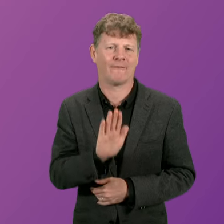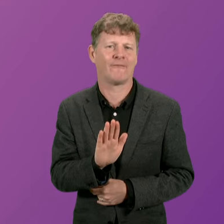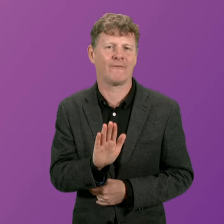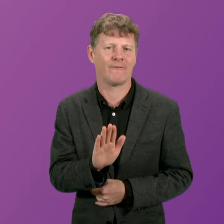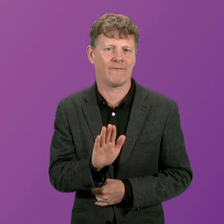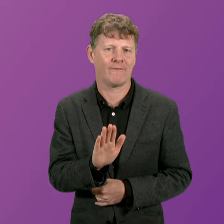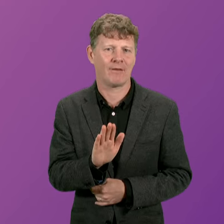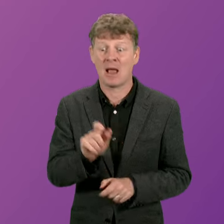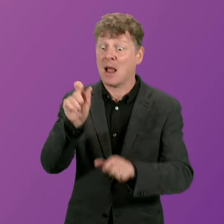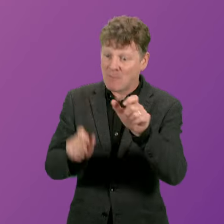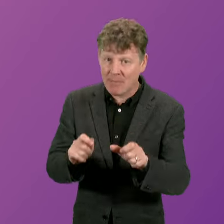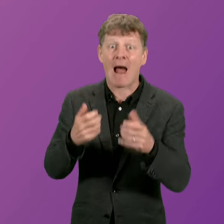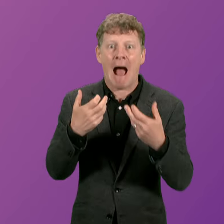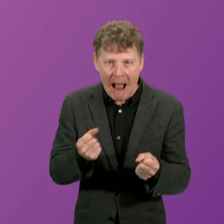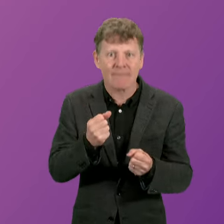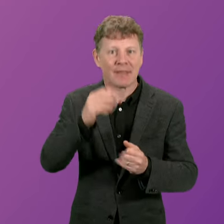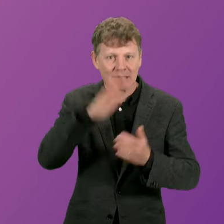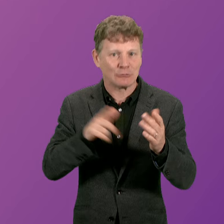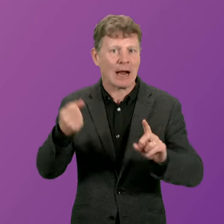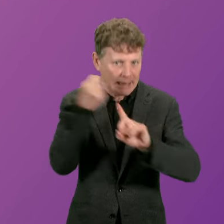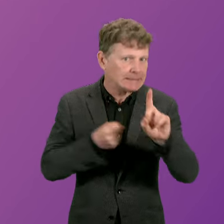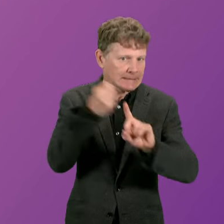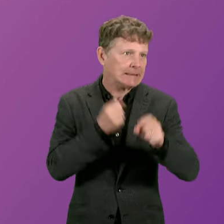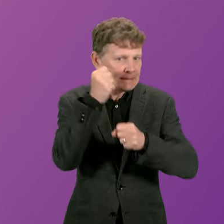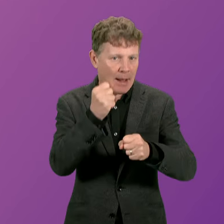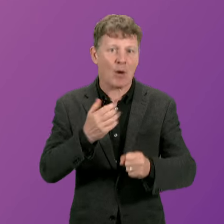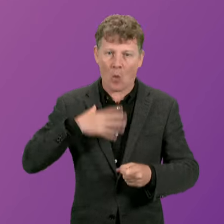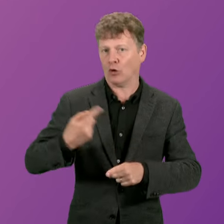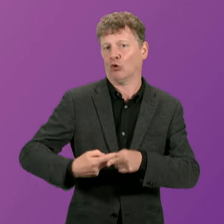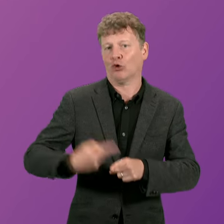lived experience are campaigning and demanding urgent action, including those who are aligned